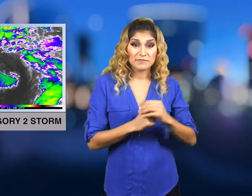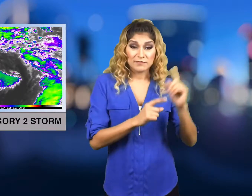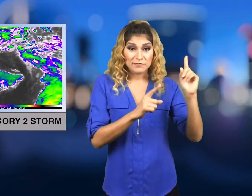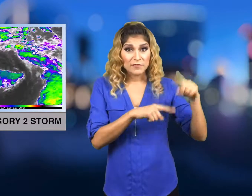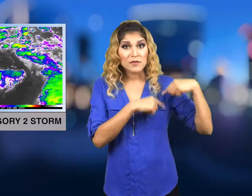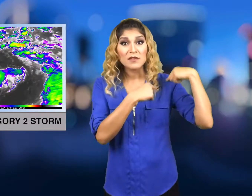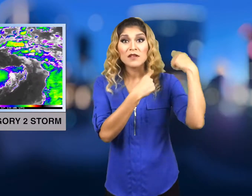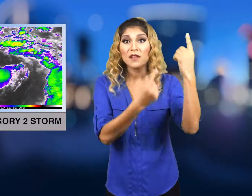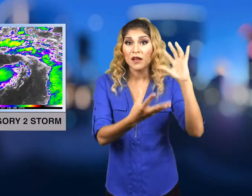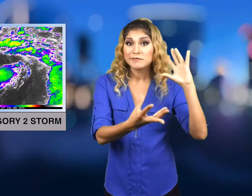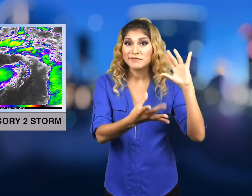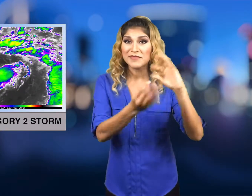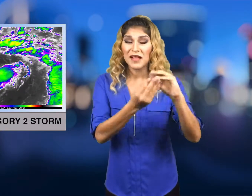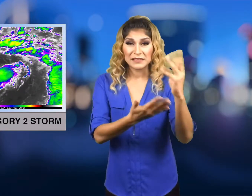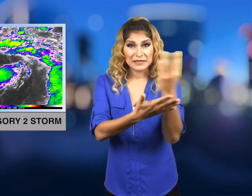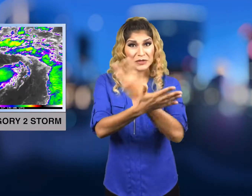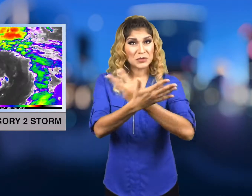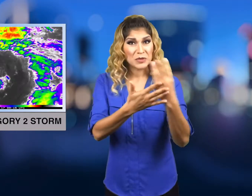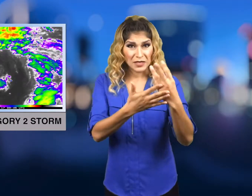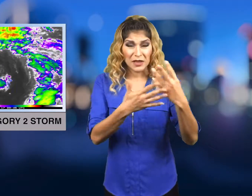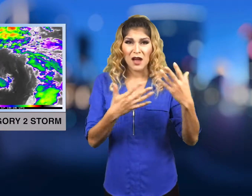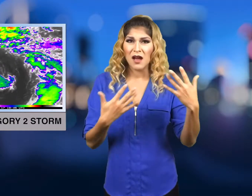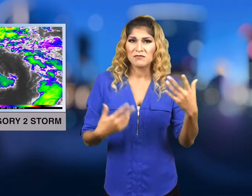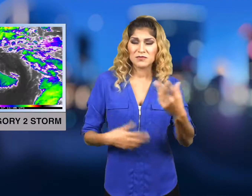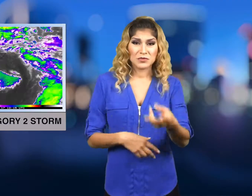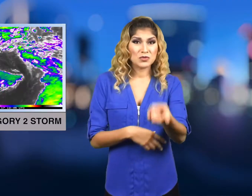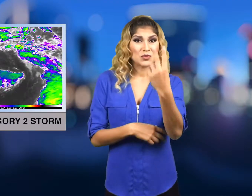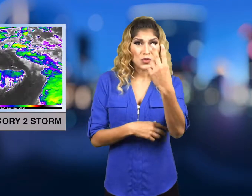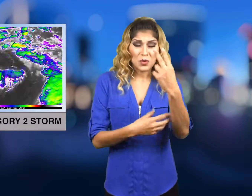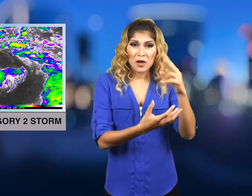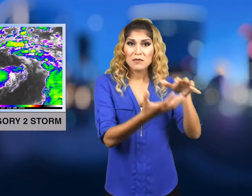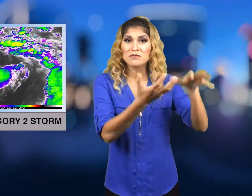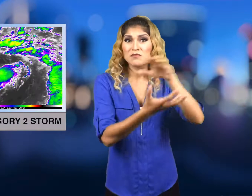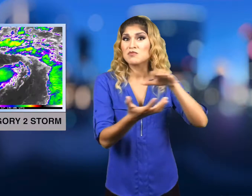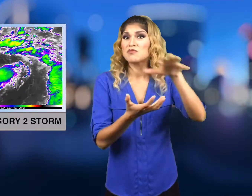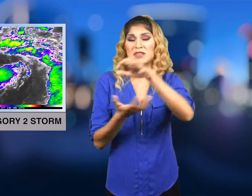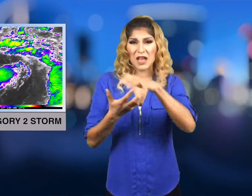For the past six weeks two hurricanes have hit the United States -- Hurricane Harvey and